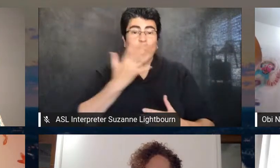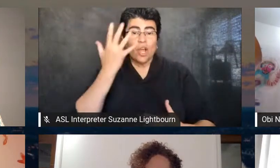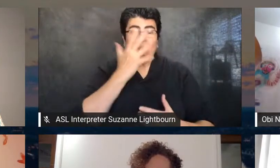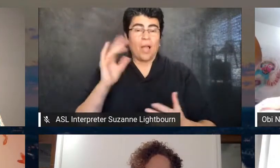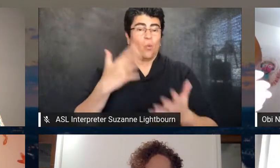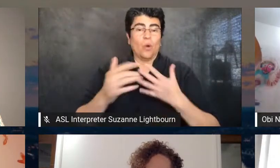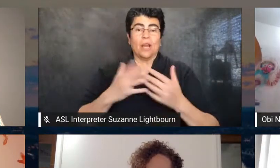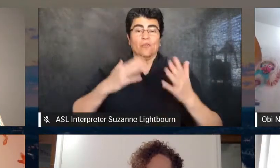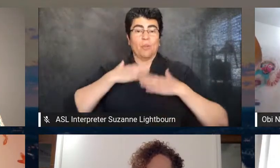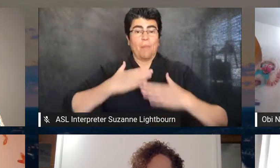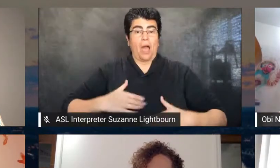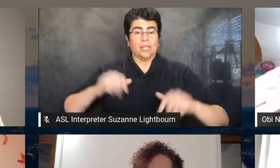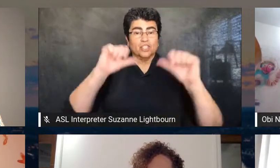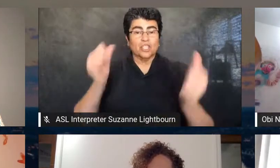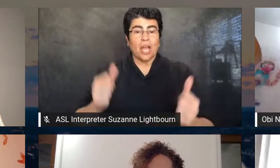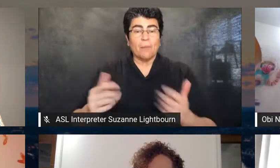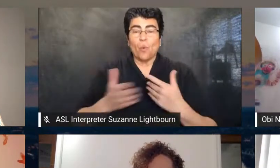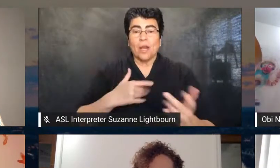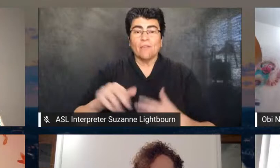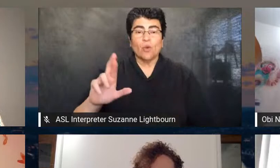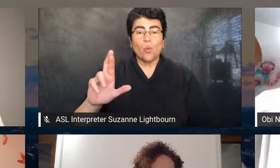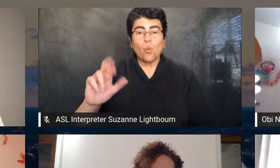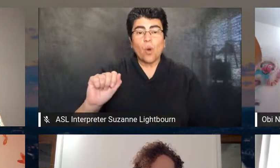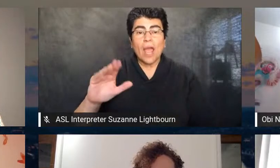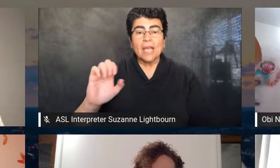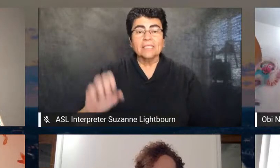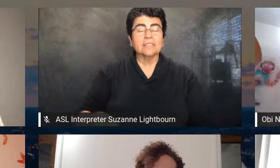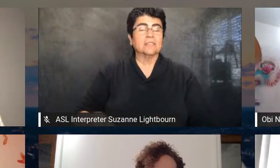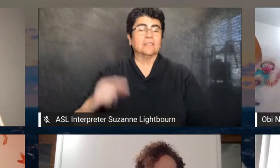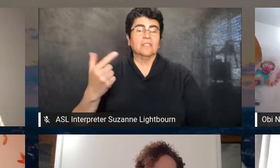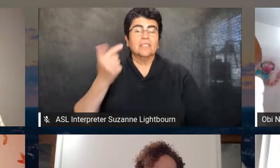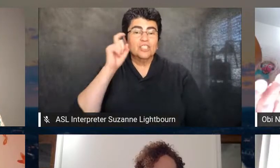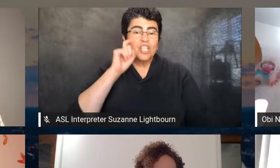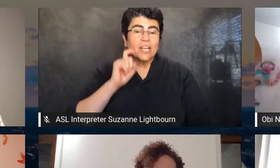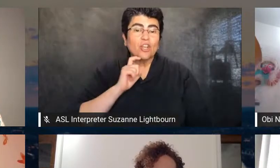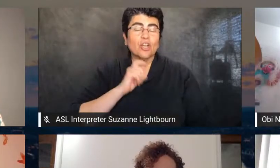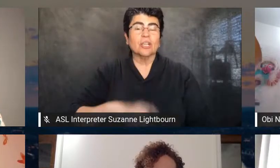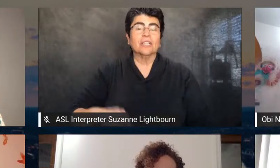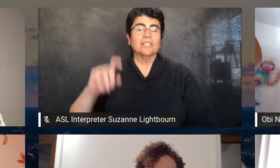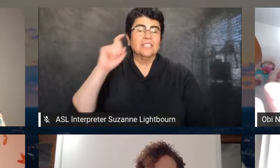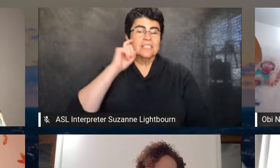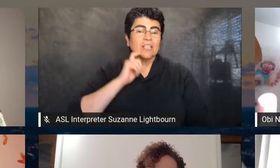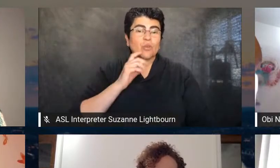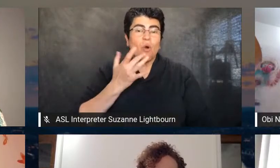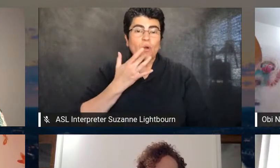whatever your race, whatever your gender, whatever your sexual orientation, to look at difference right now is absurd,